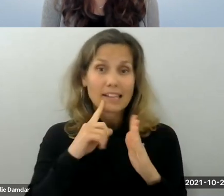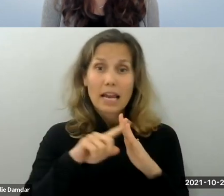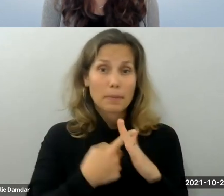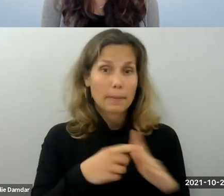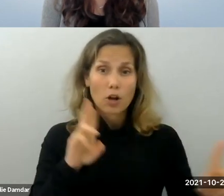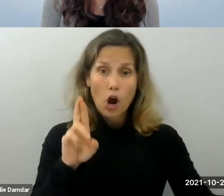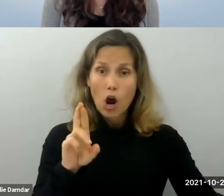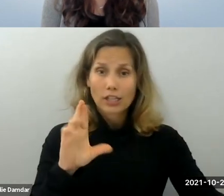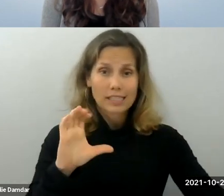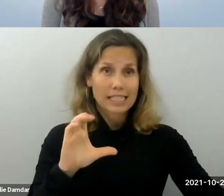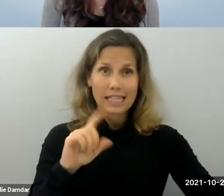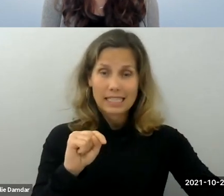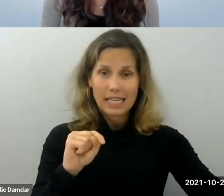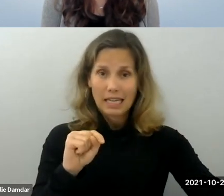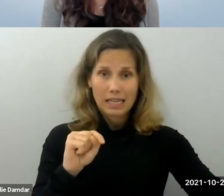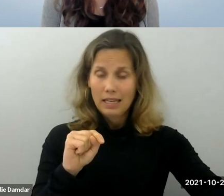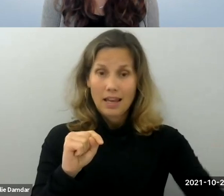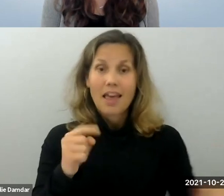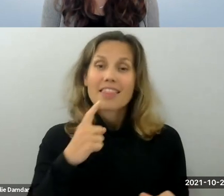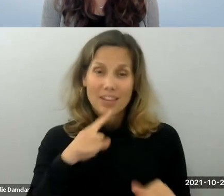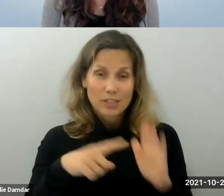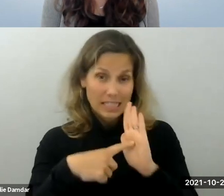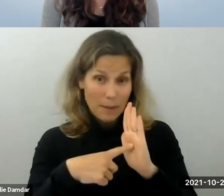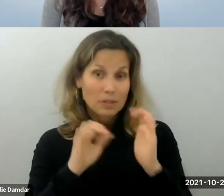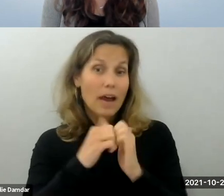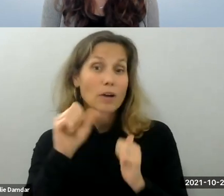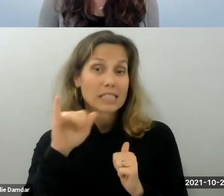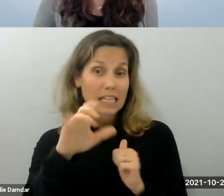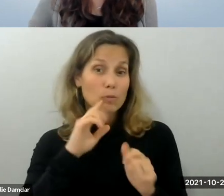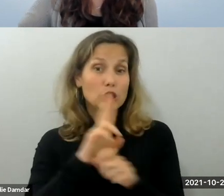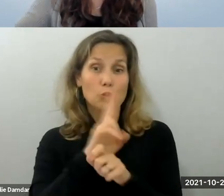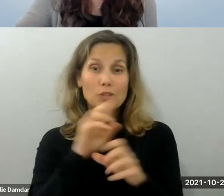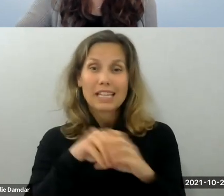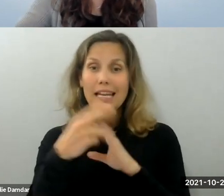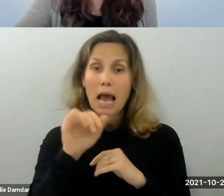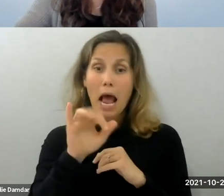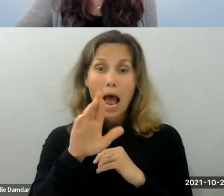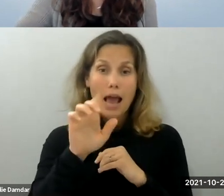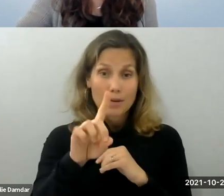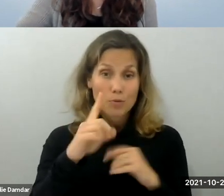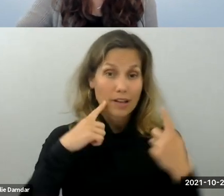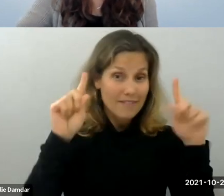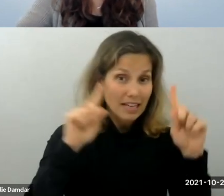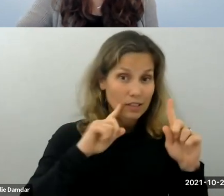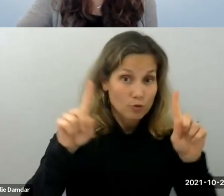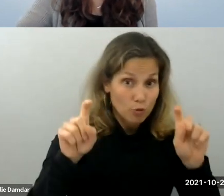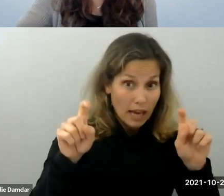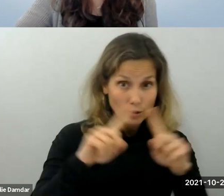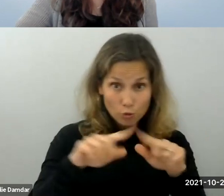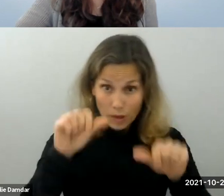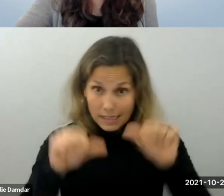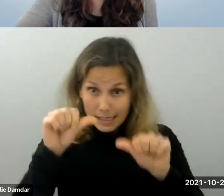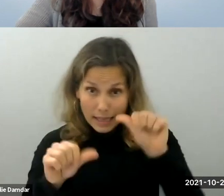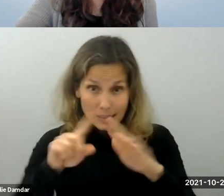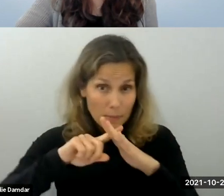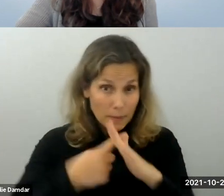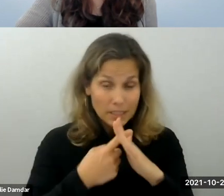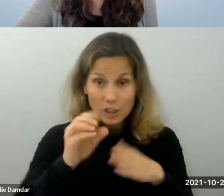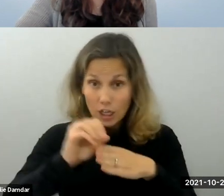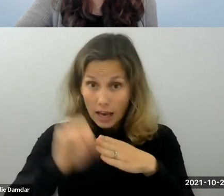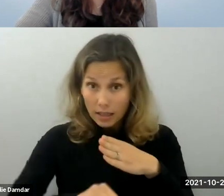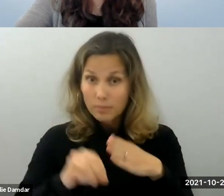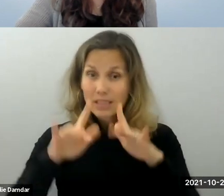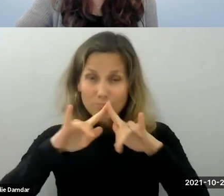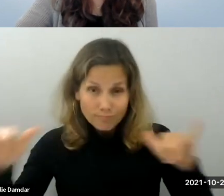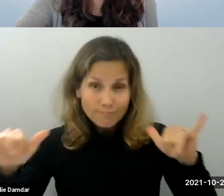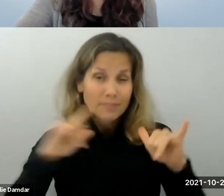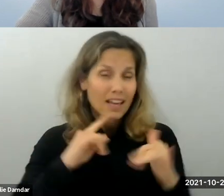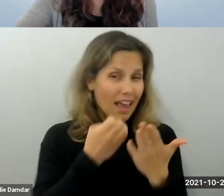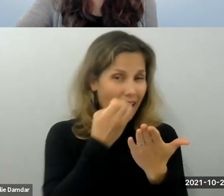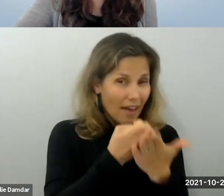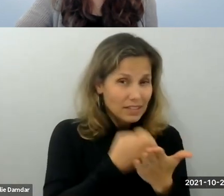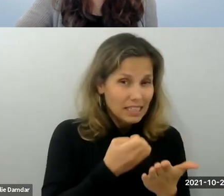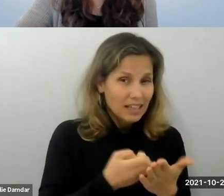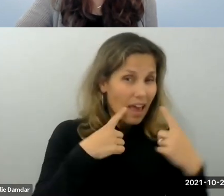Heidi Brown (she/her): there's a question about examples of how sick has been used within a hybrid effectiveness implementation trial to assess implementation outcomes, while efficacy of the intervention is still being determined.